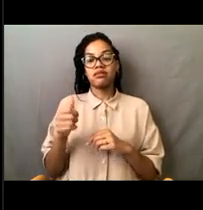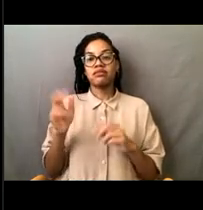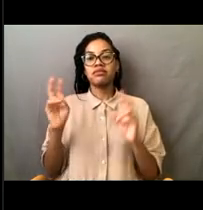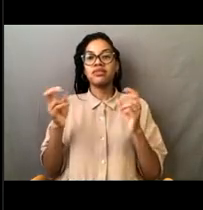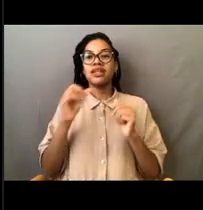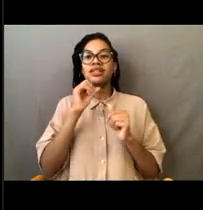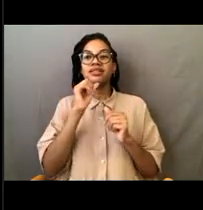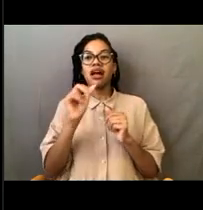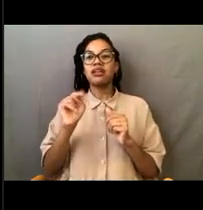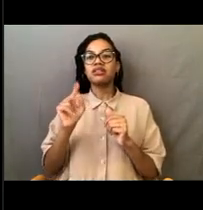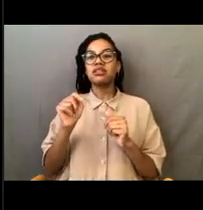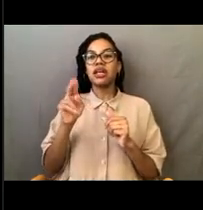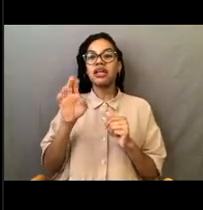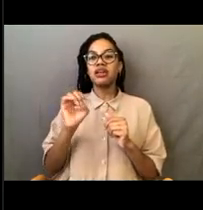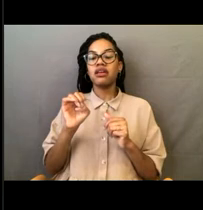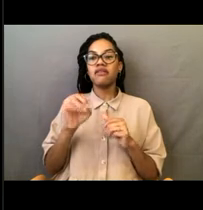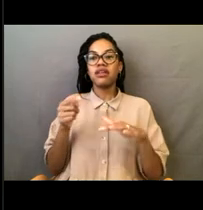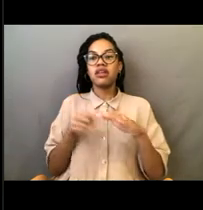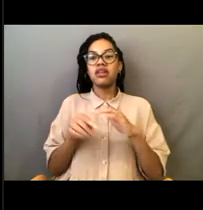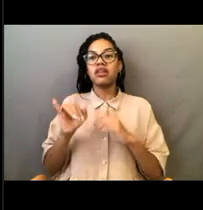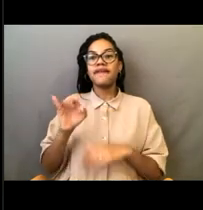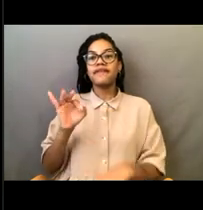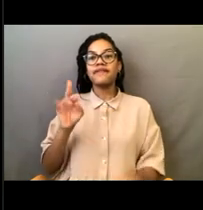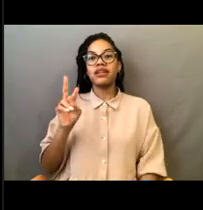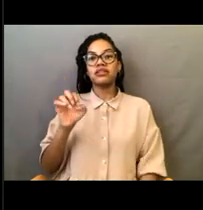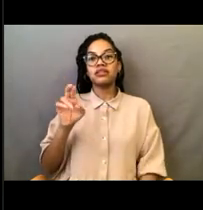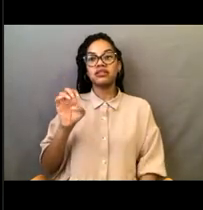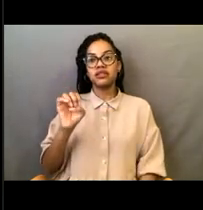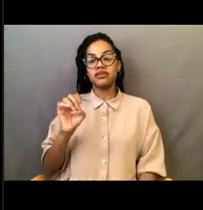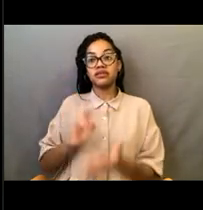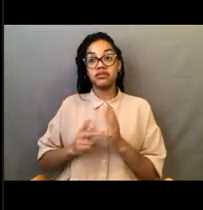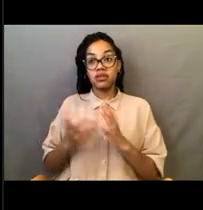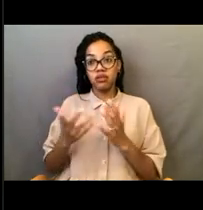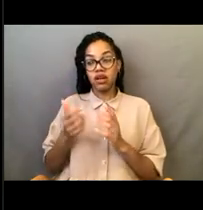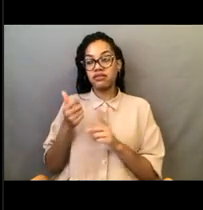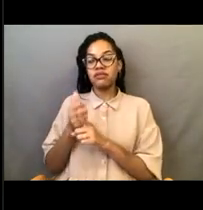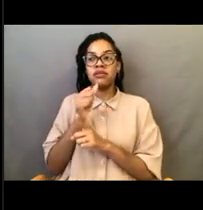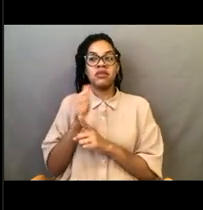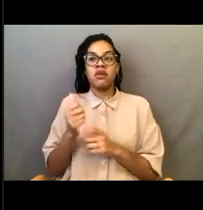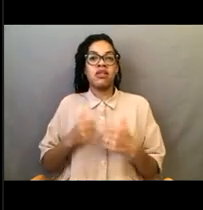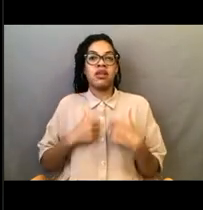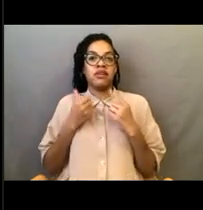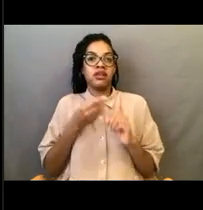which means that they were not always here. They traveled through the Hudson-Champlain Canal.